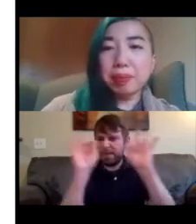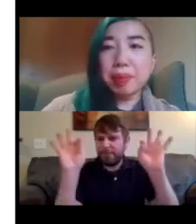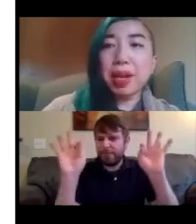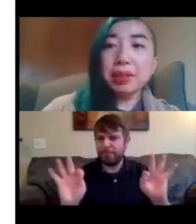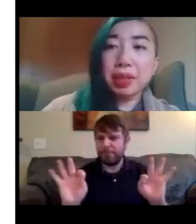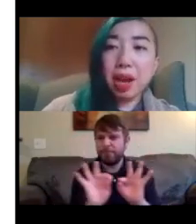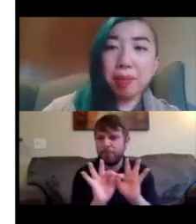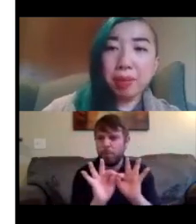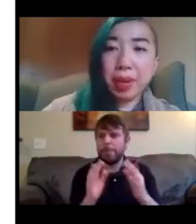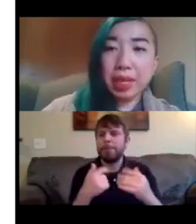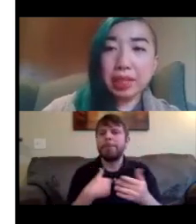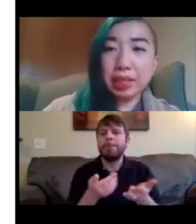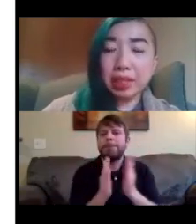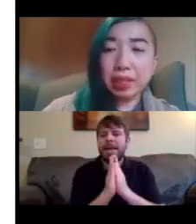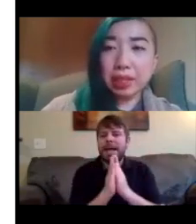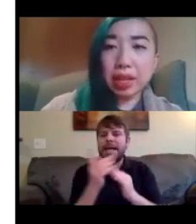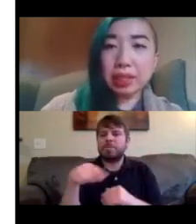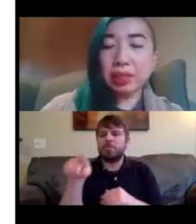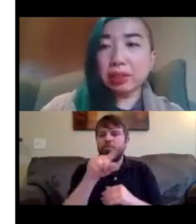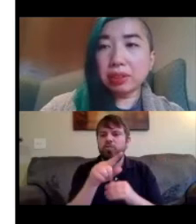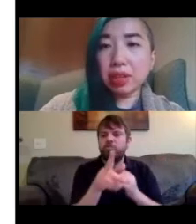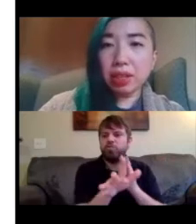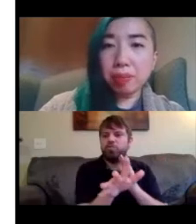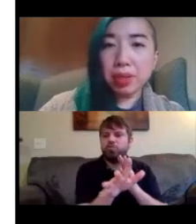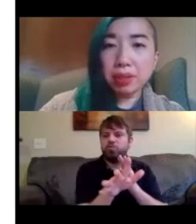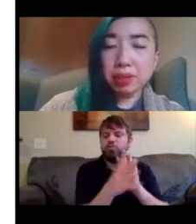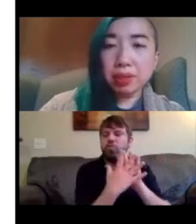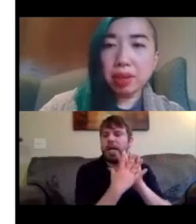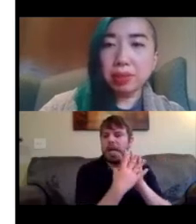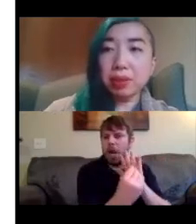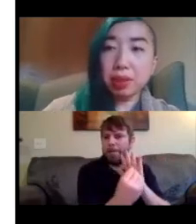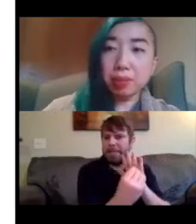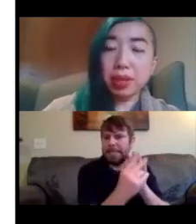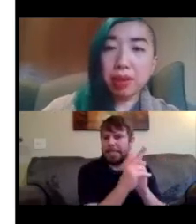I'm going to ask you to copy and paste the linked text into a new document so you can play around